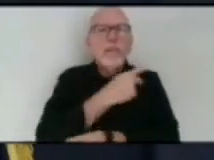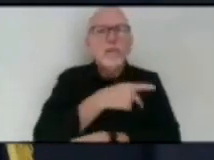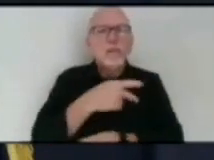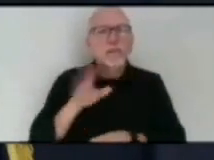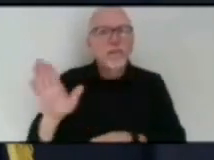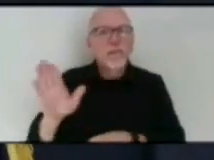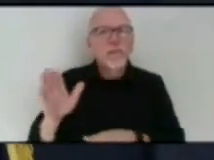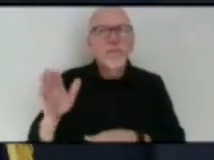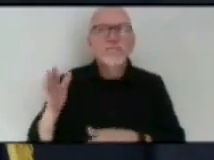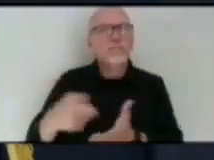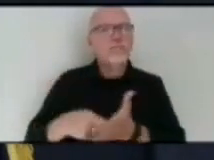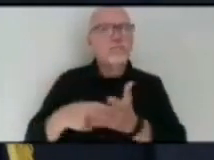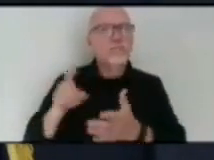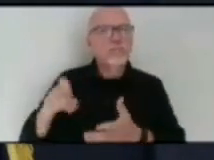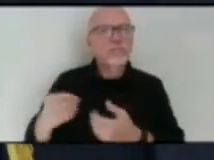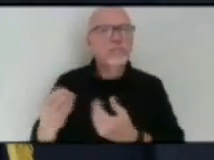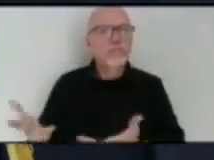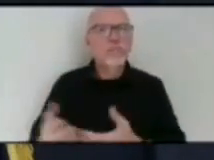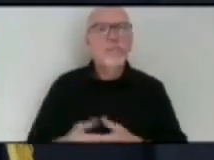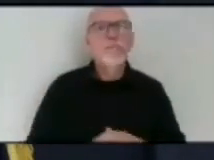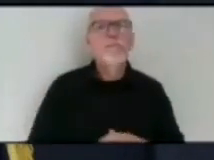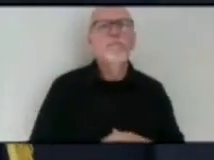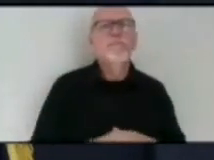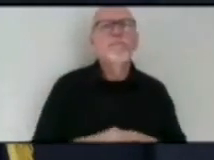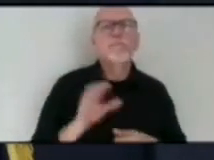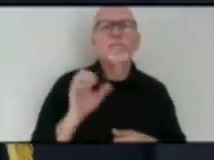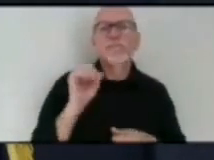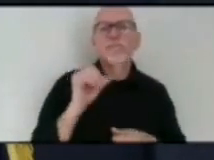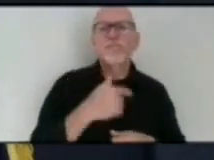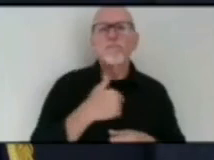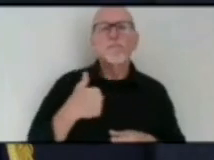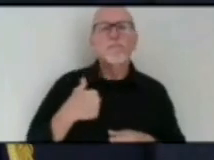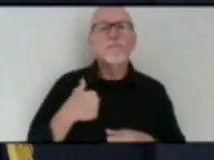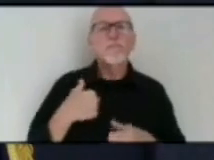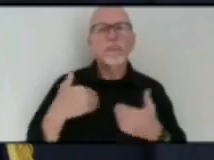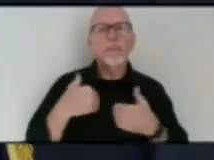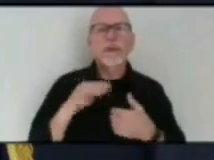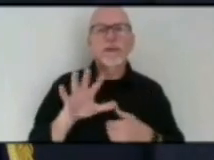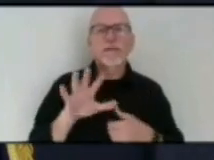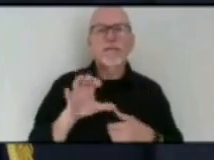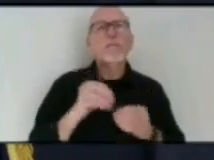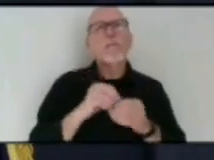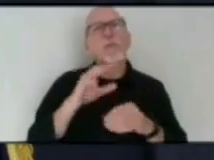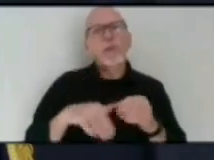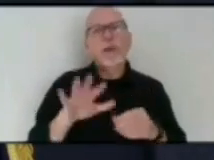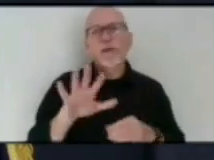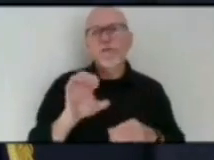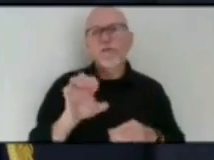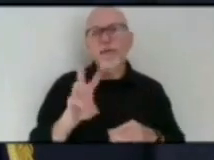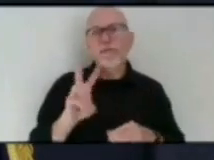mandated to do. So. Uh, we we have 500 over 560 soldiers that are arriving at